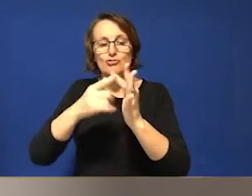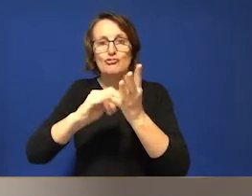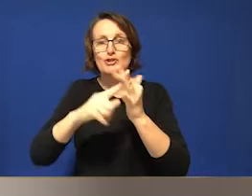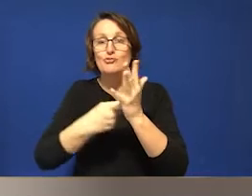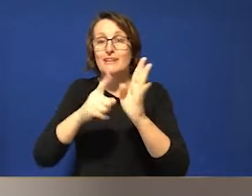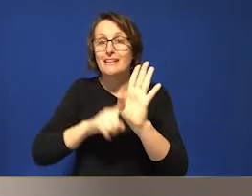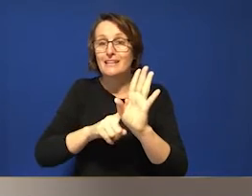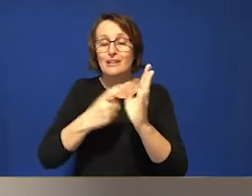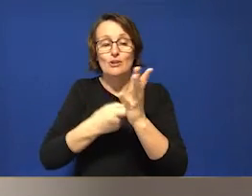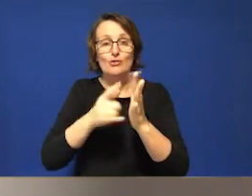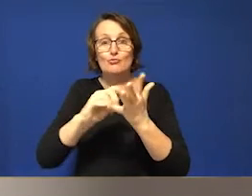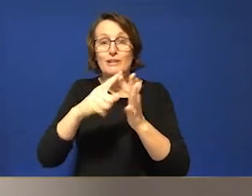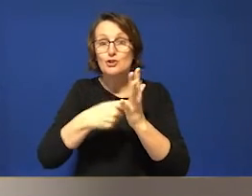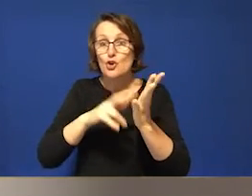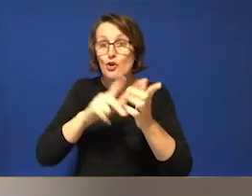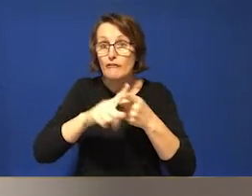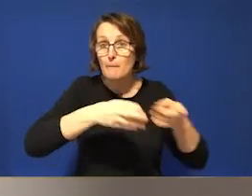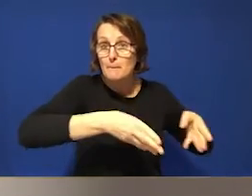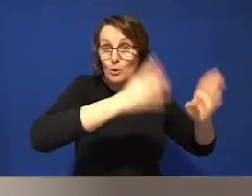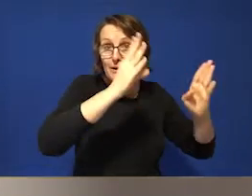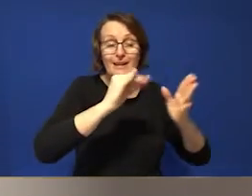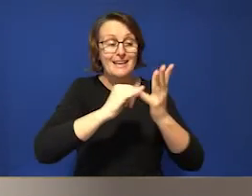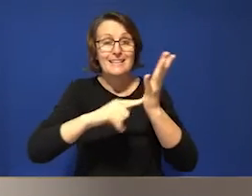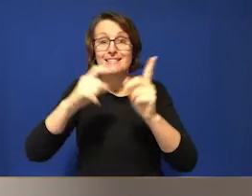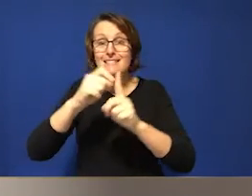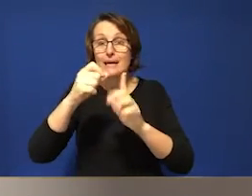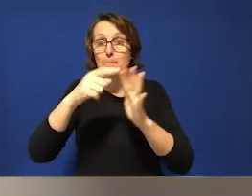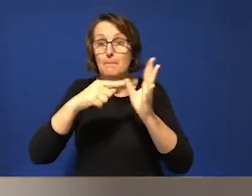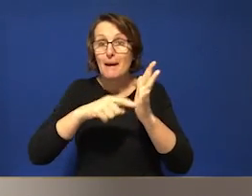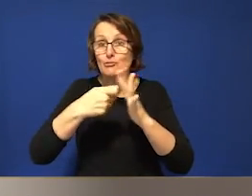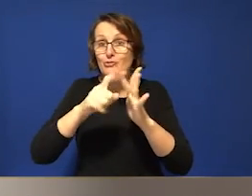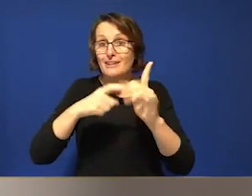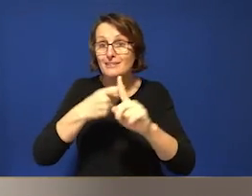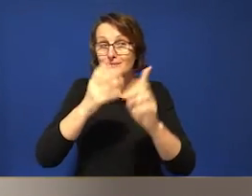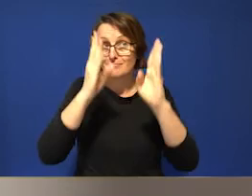and some parts in particular, they're the ones that are, have got a mixture of heritage and contemporary buildings.